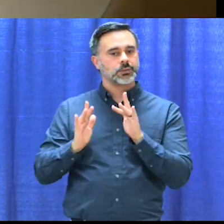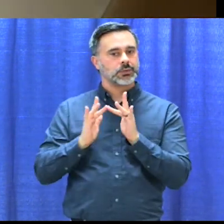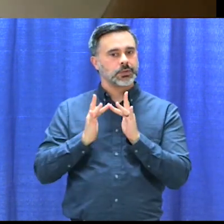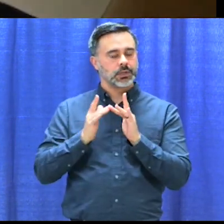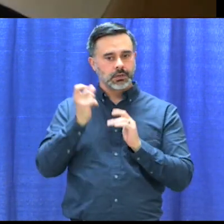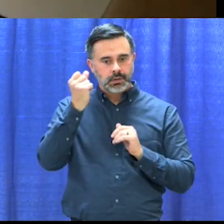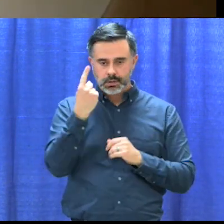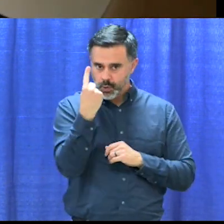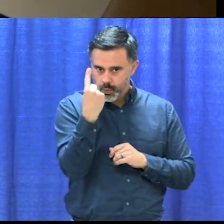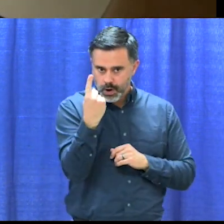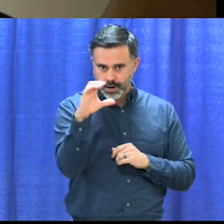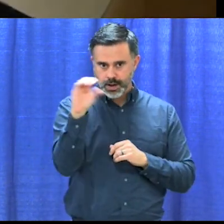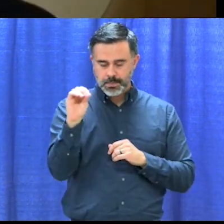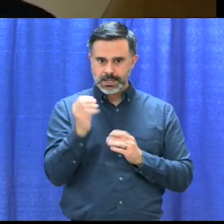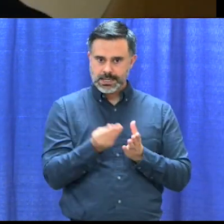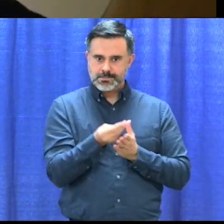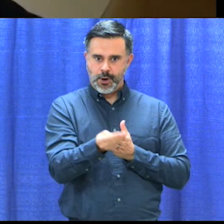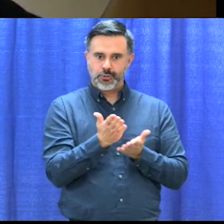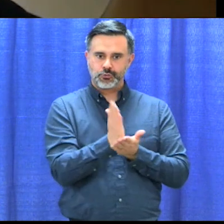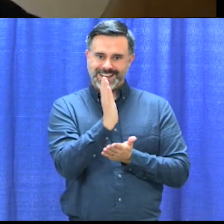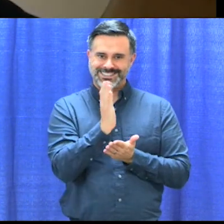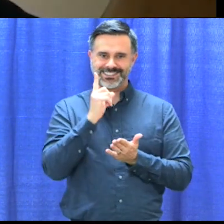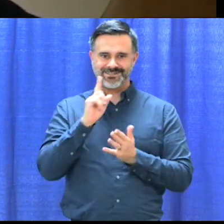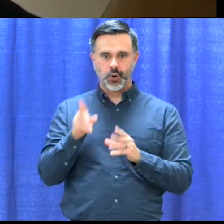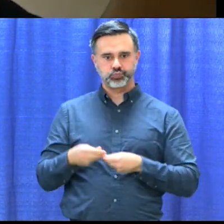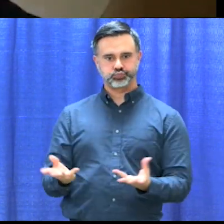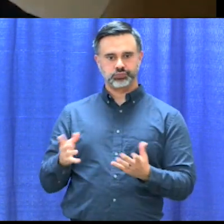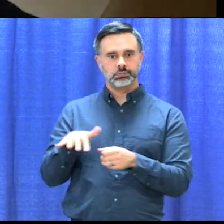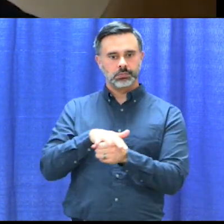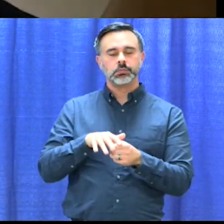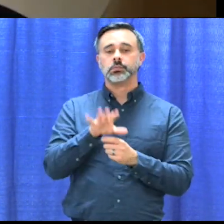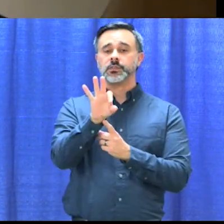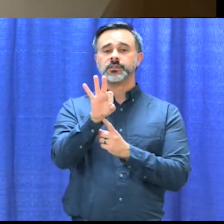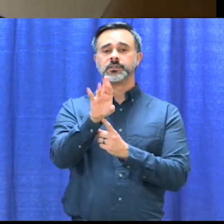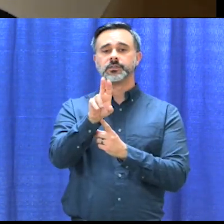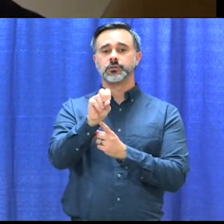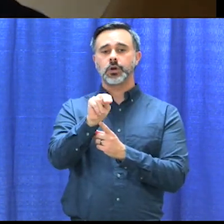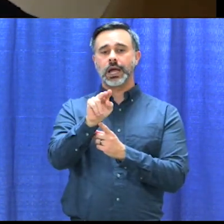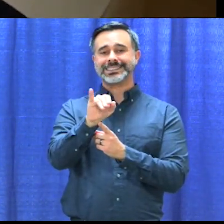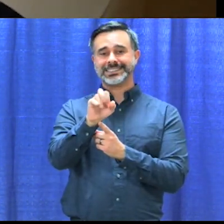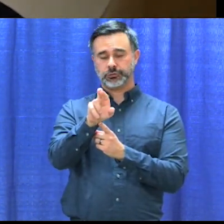Only one company purchased the right. So Frontier at this point is the provider.